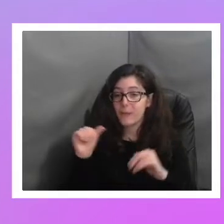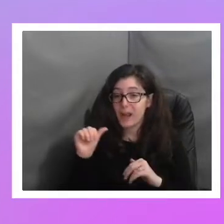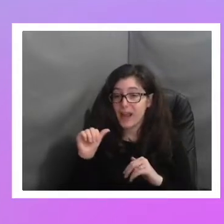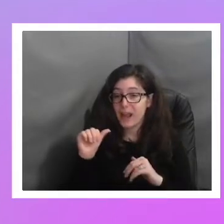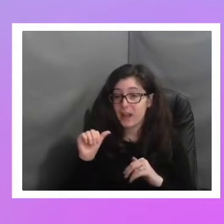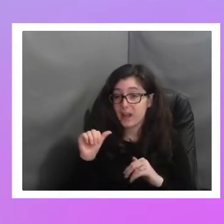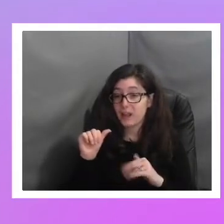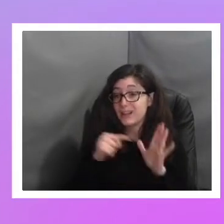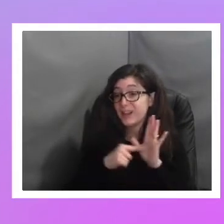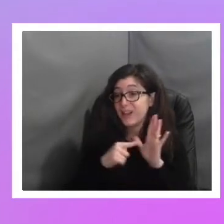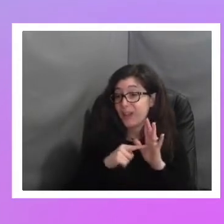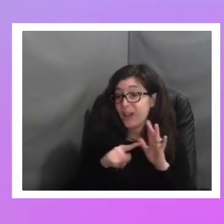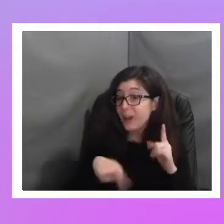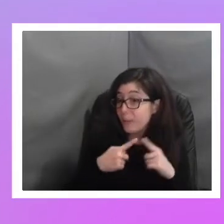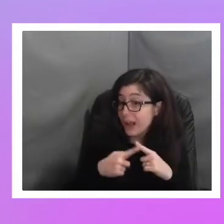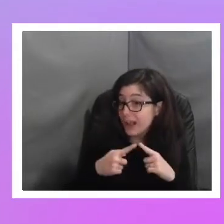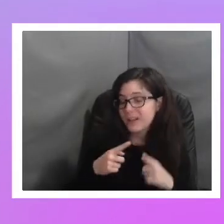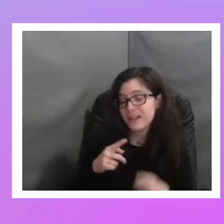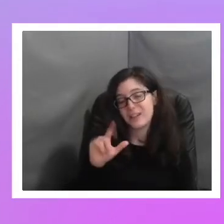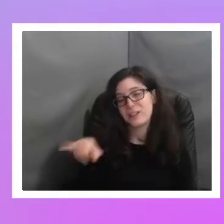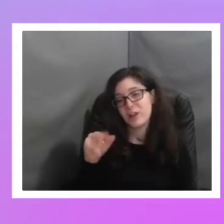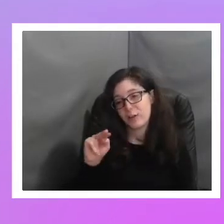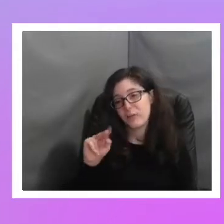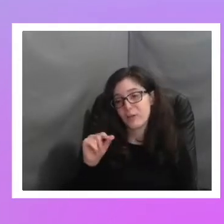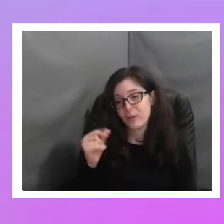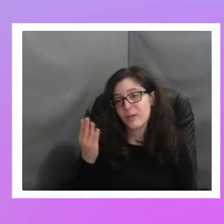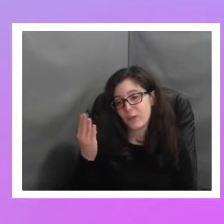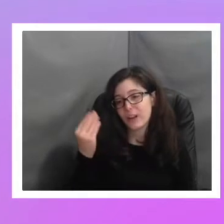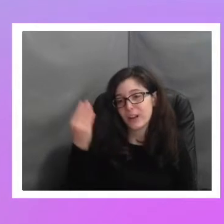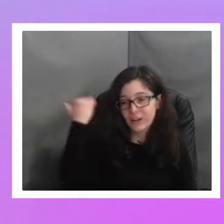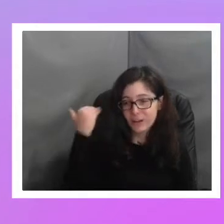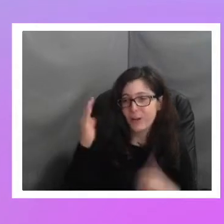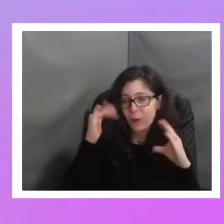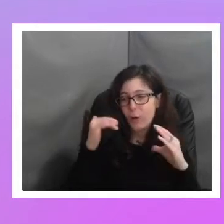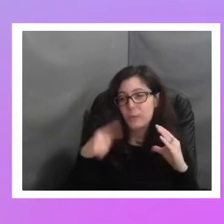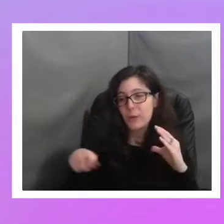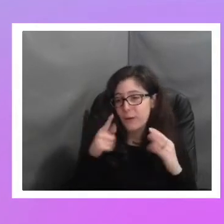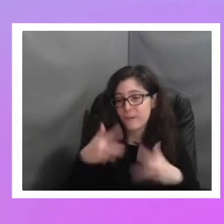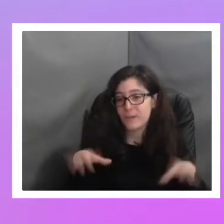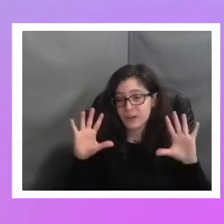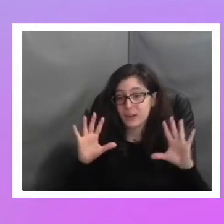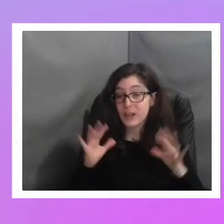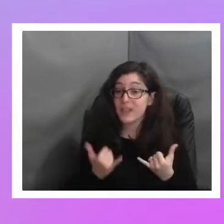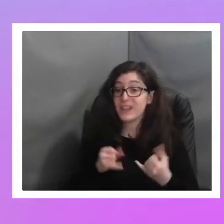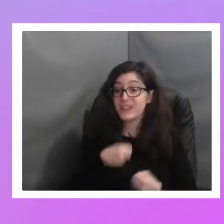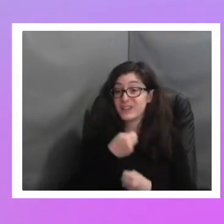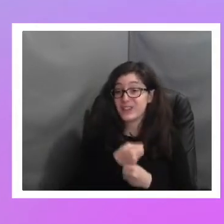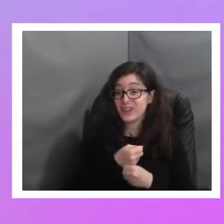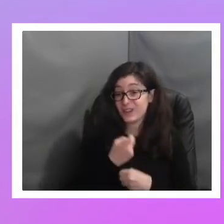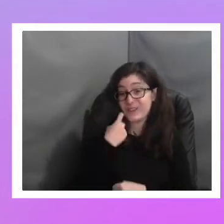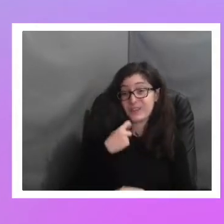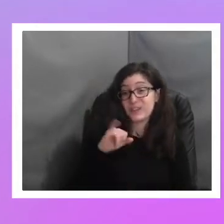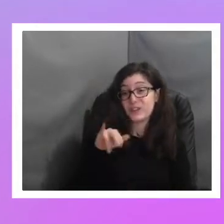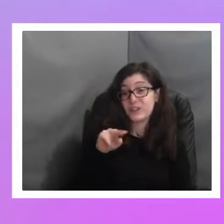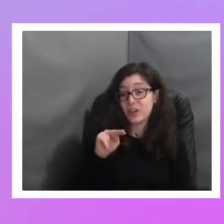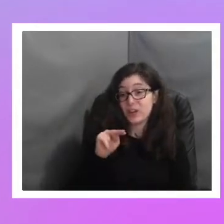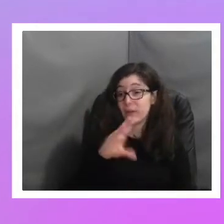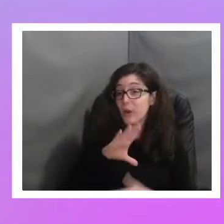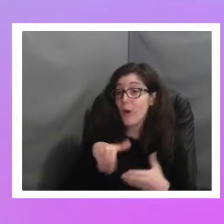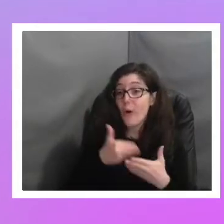so hopefully everybody's done that, and by January of this year, 2021, to have all websites and web content